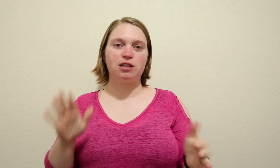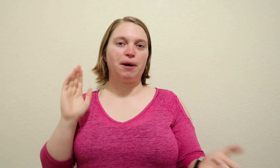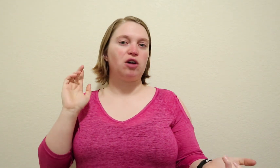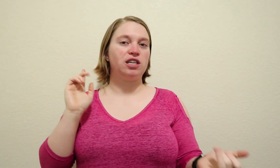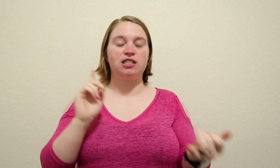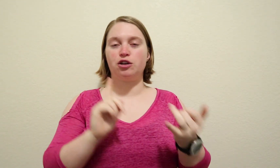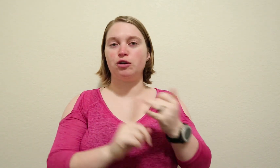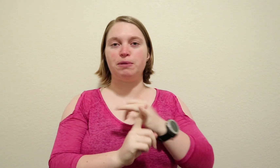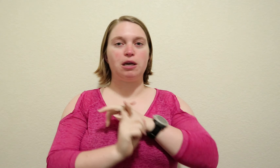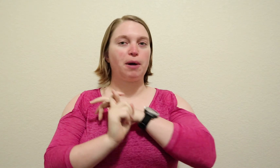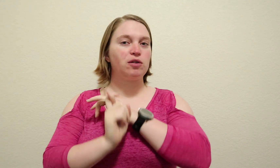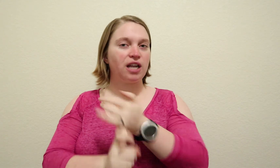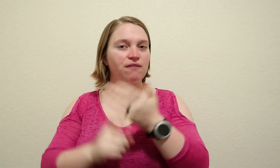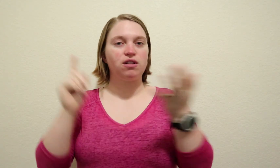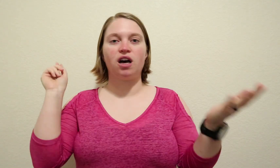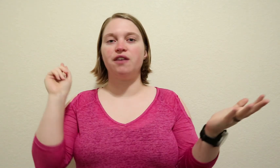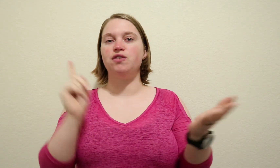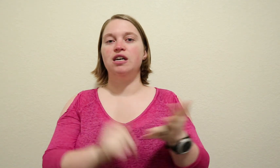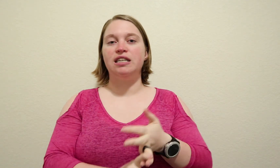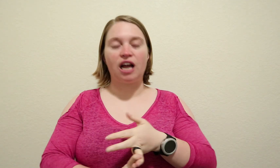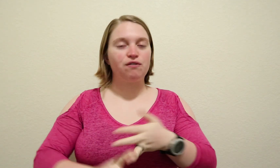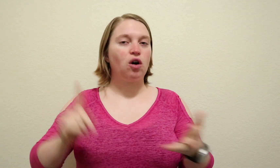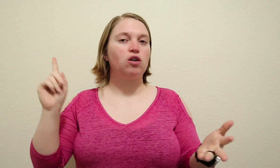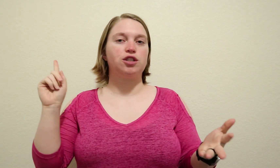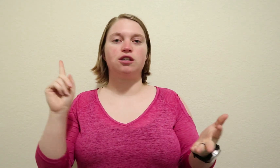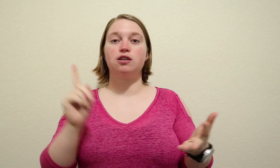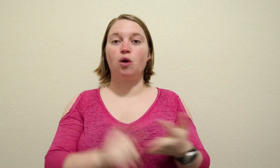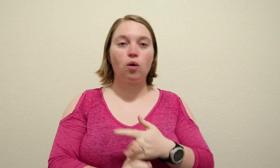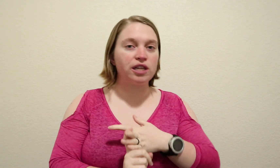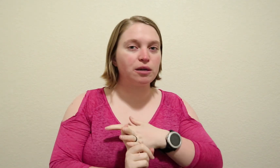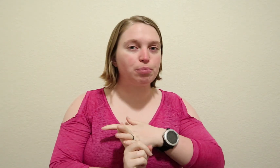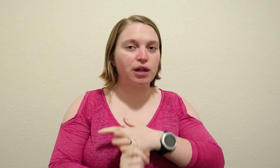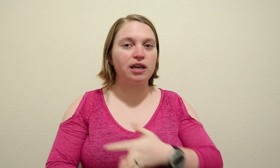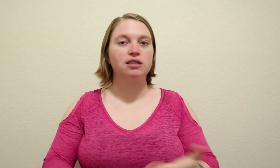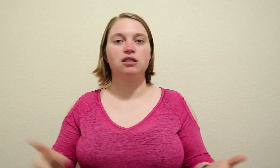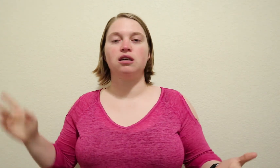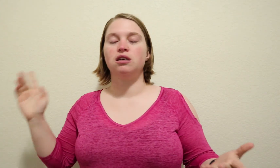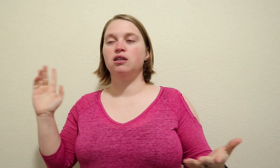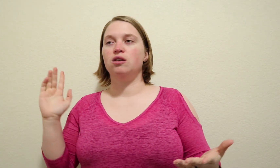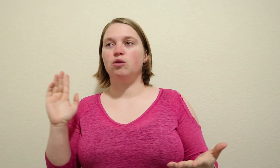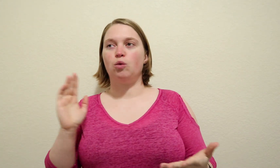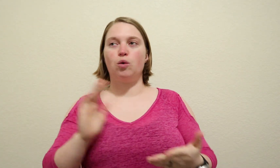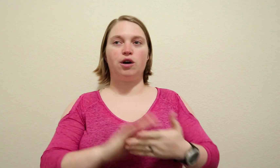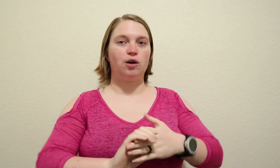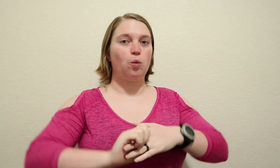it's about it could be about deaf life, deaf culture, cochlear implant or